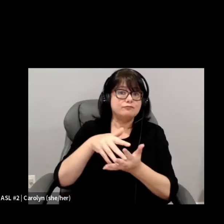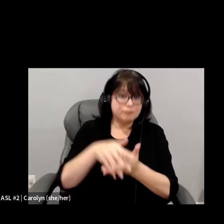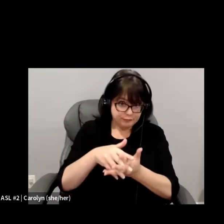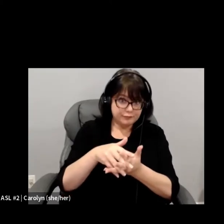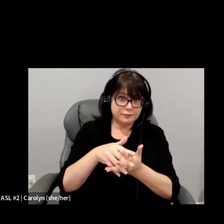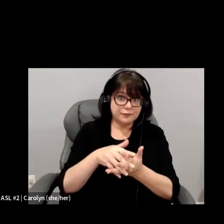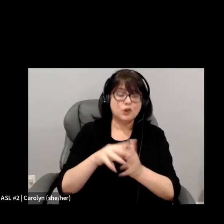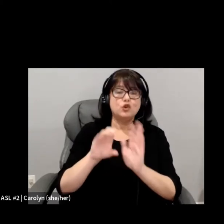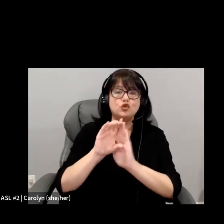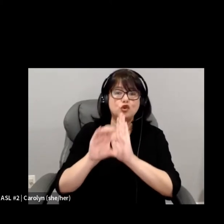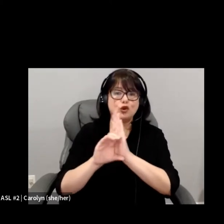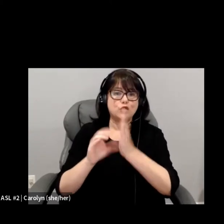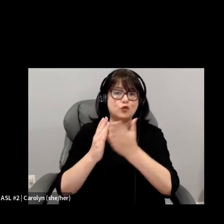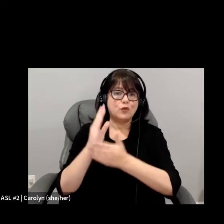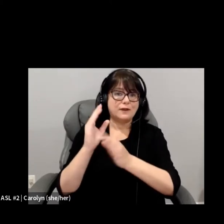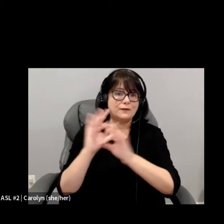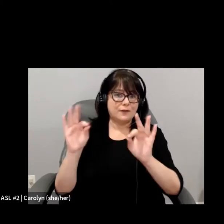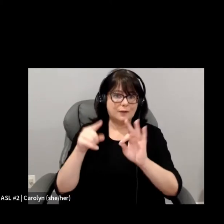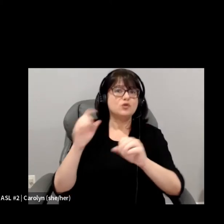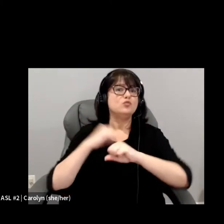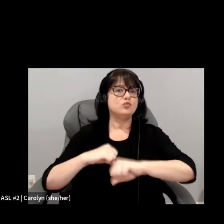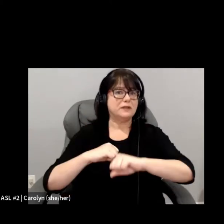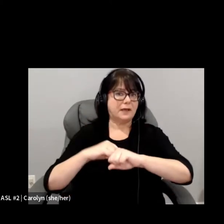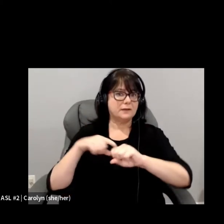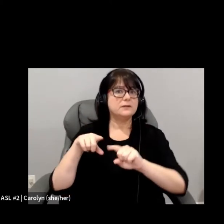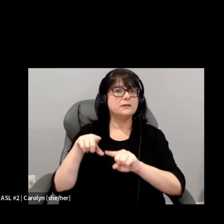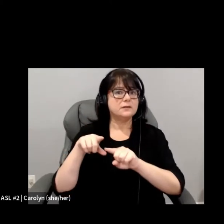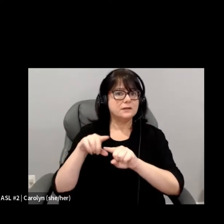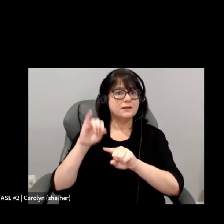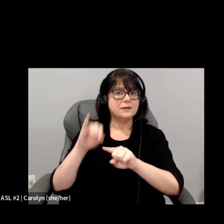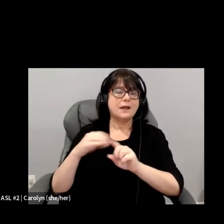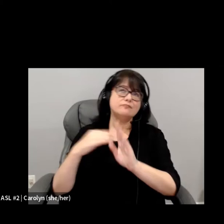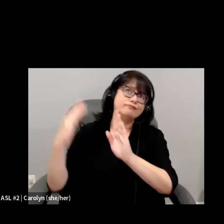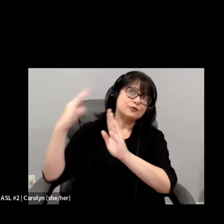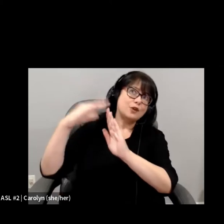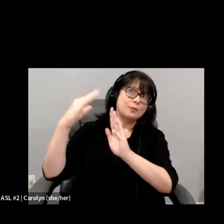THE HIGHEST LAW OF OUR LAND AS PART OF THE CONSTITUTION.